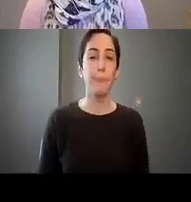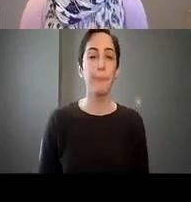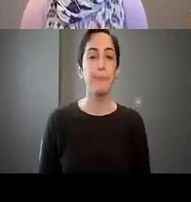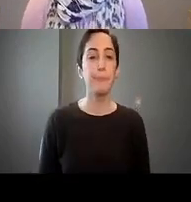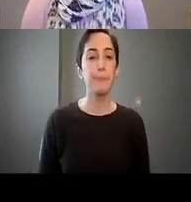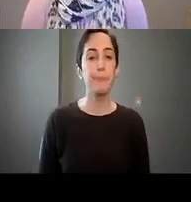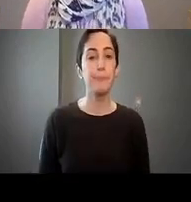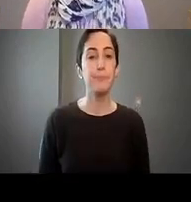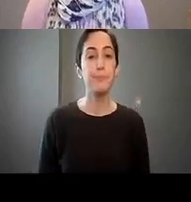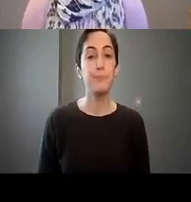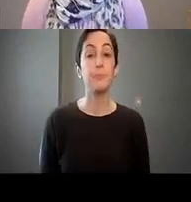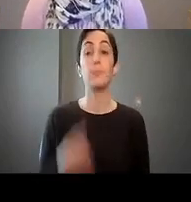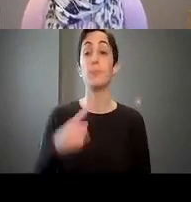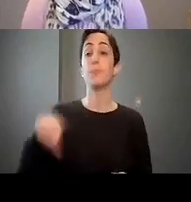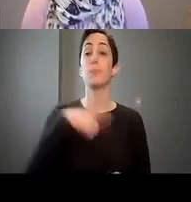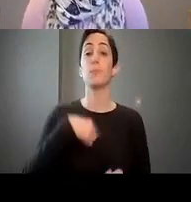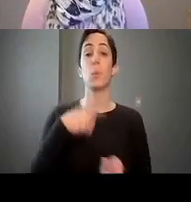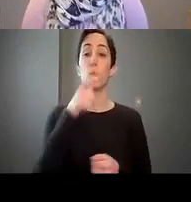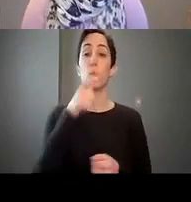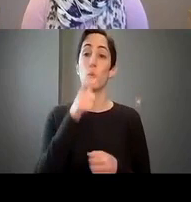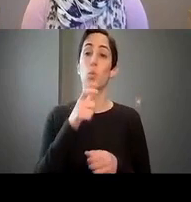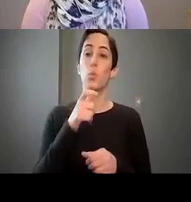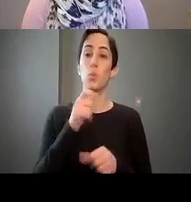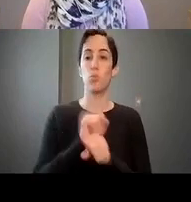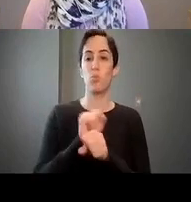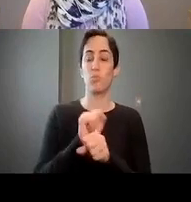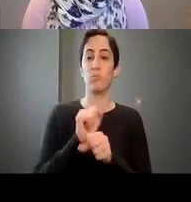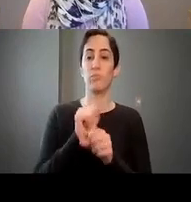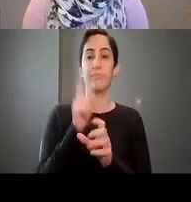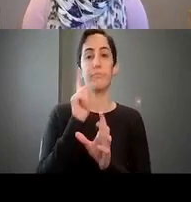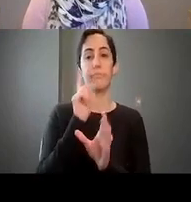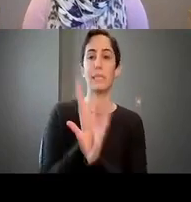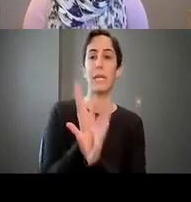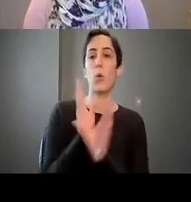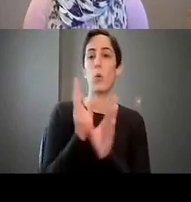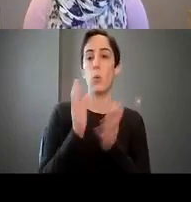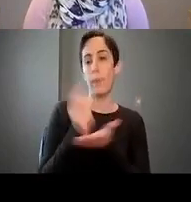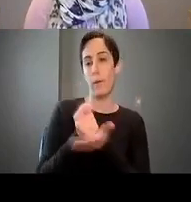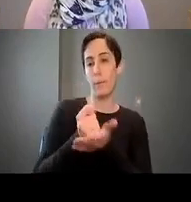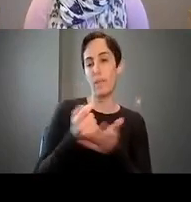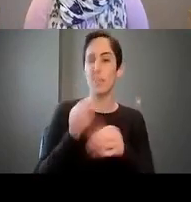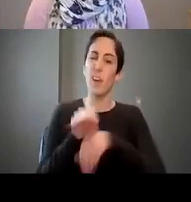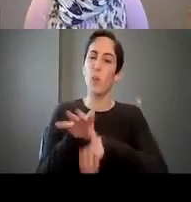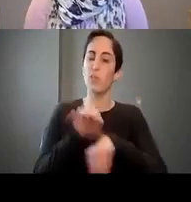counseling talk about the importance of Lots of us who do psychotherapy or communication and really now is a time counseling talk about the importance of perhaps more than ever where we really communication and really now is a time